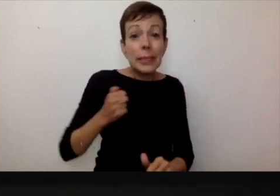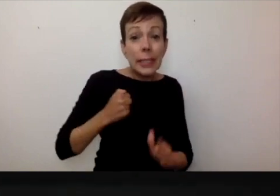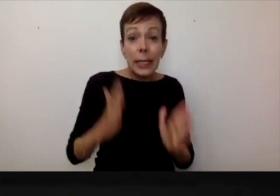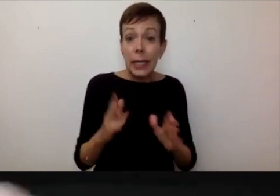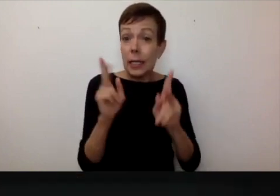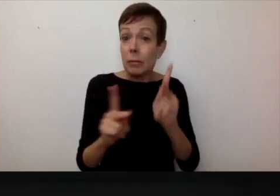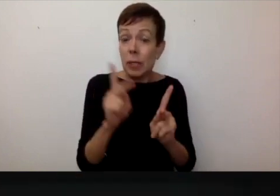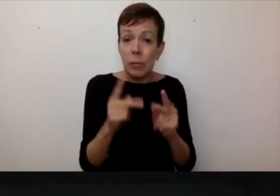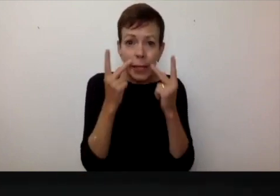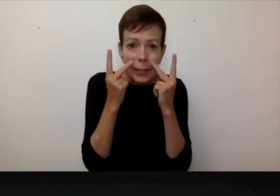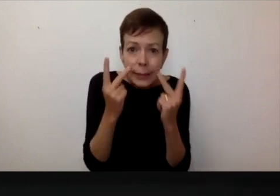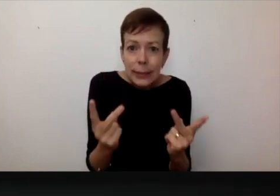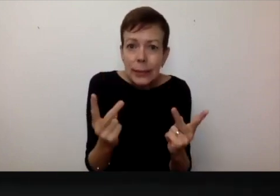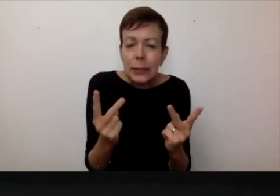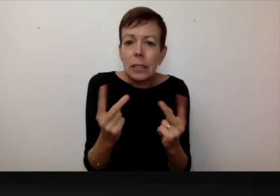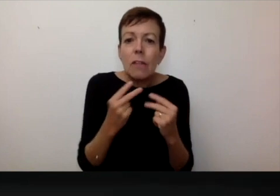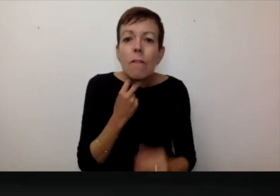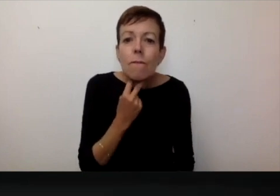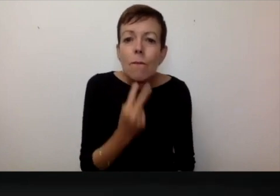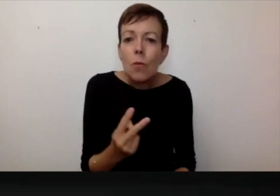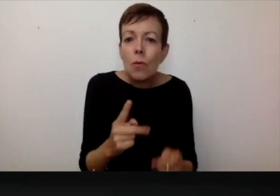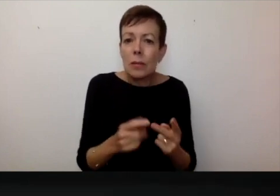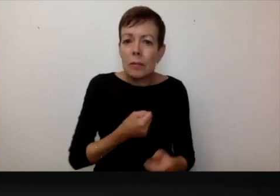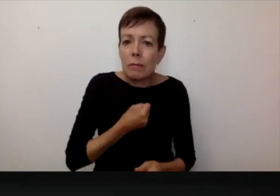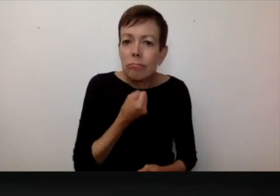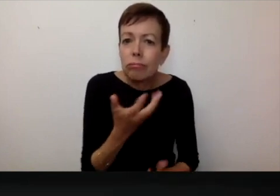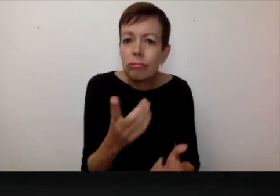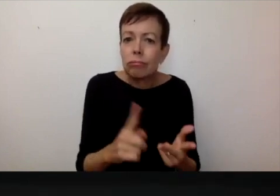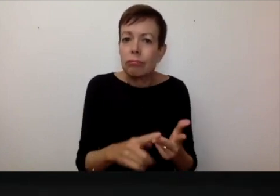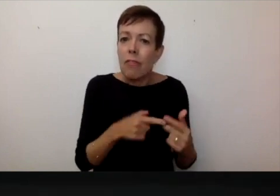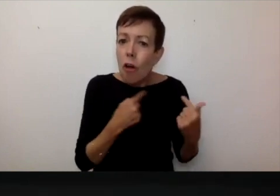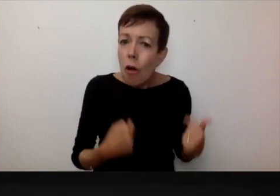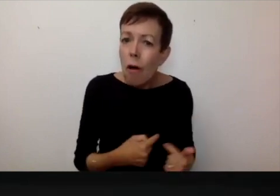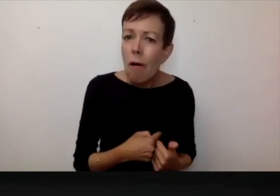irrespective of what your financial circumstance may be